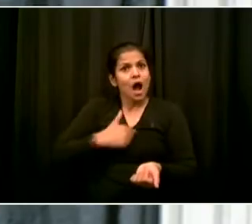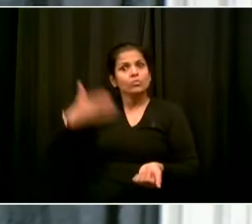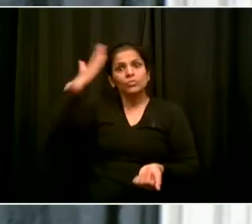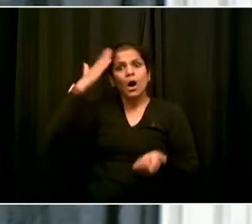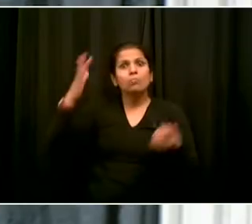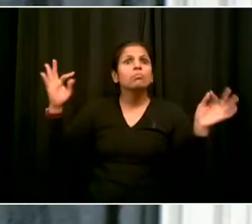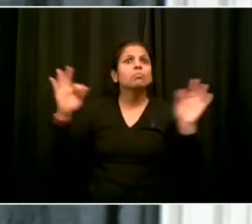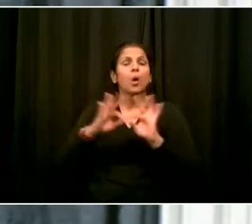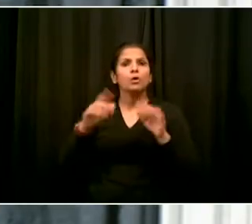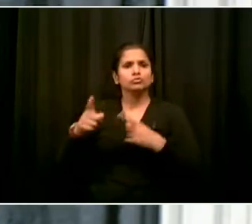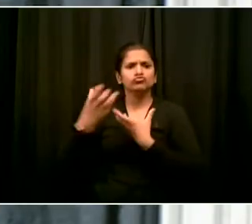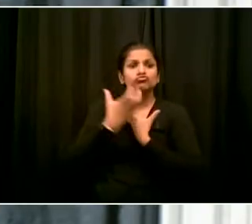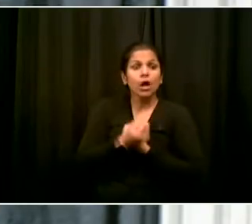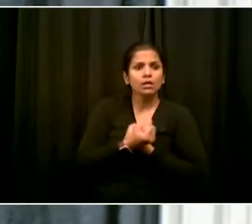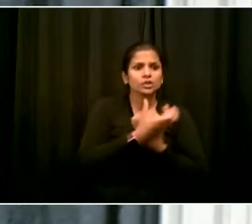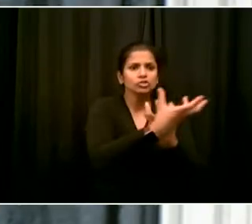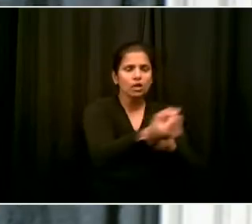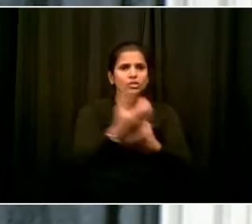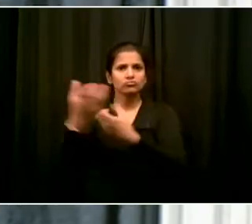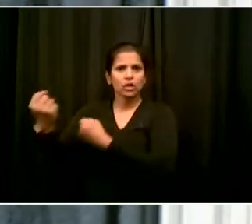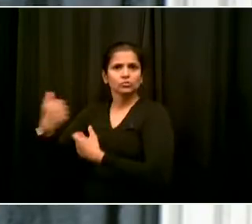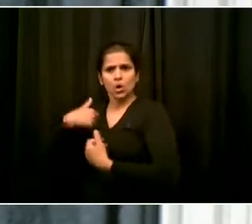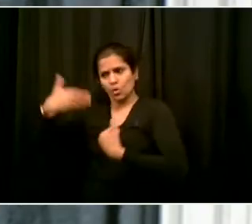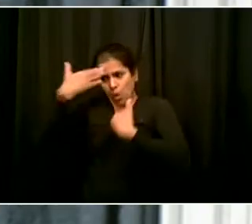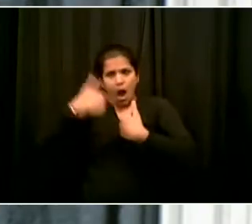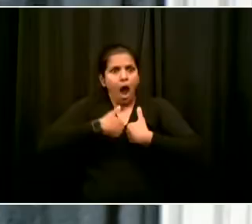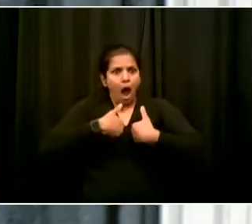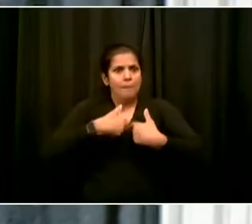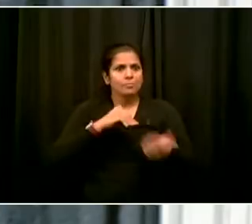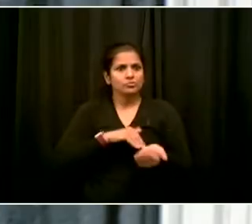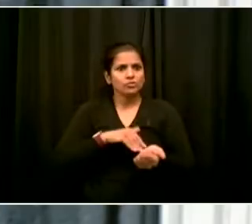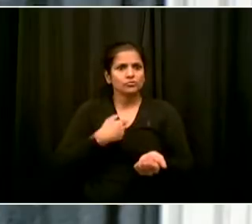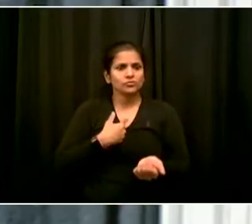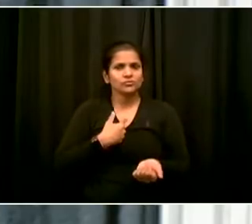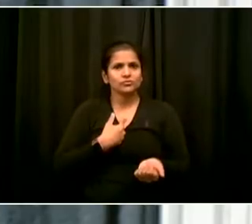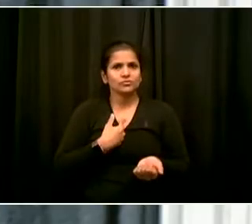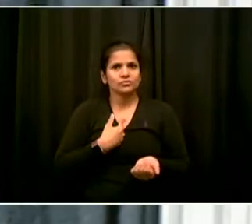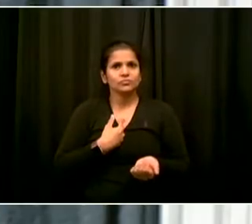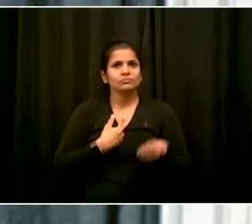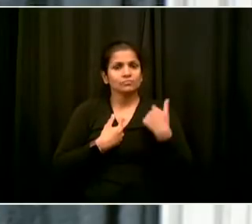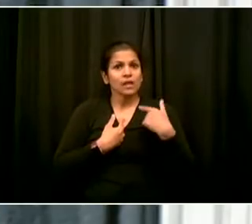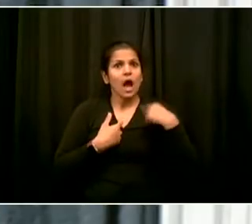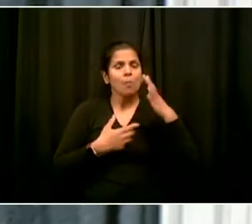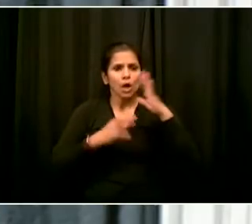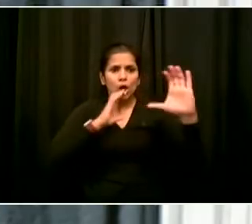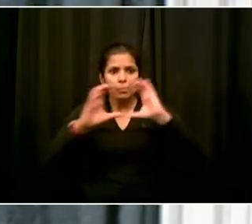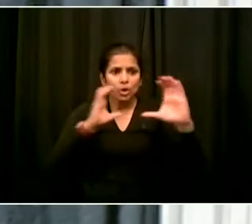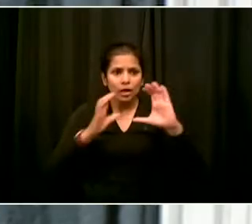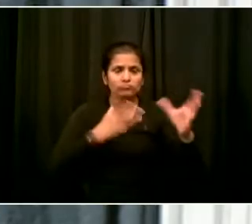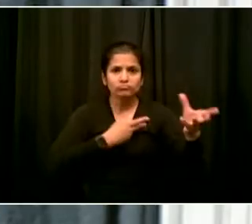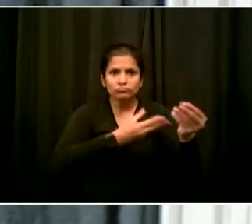ESSENTIAL. I THINKNKAB AB OUT WHAT IT TAKEO EARN THE TRUST OF THE PATIENTS I'VE CARED FOR AS A DOCTOR,